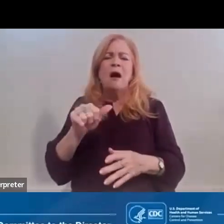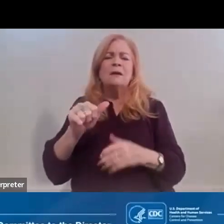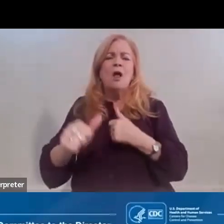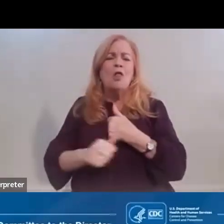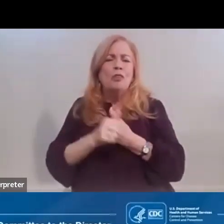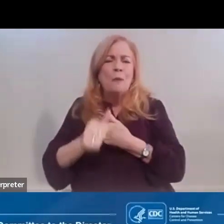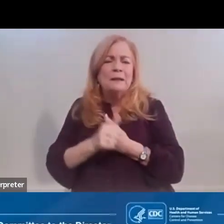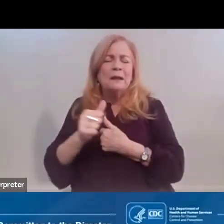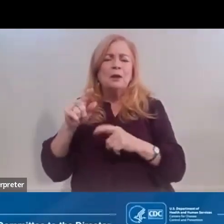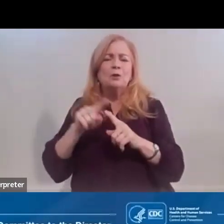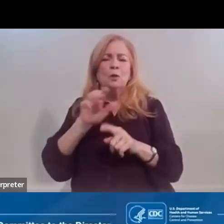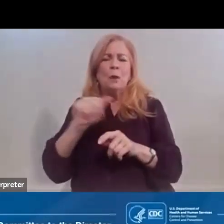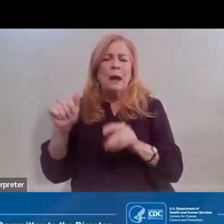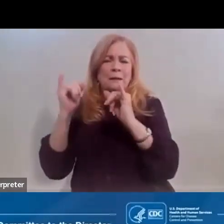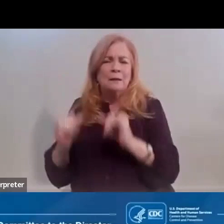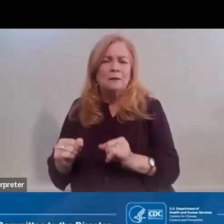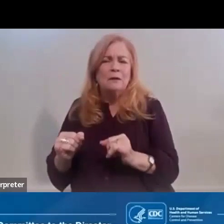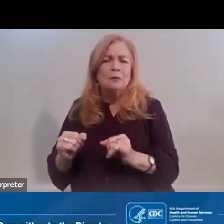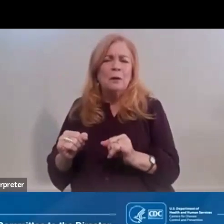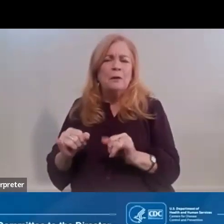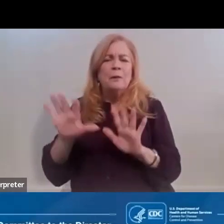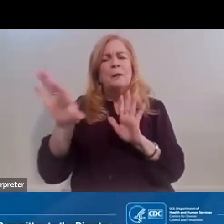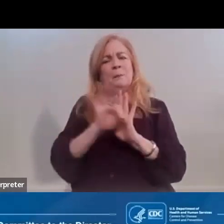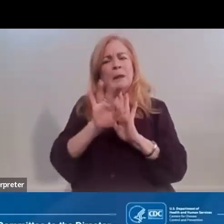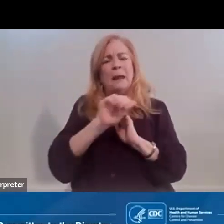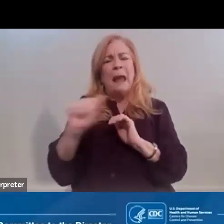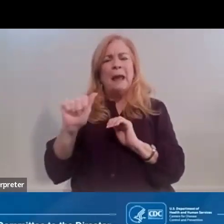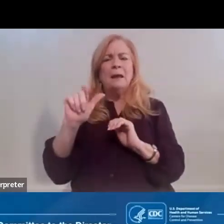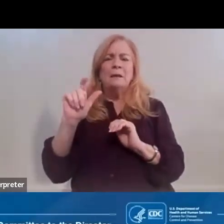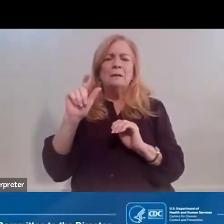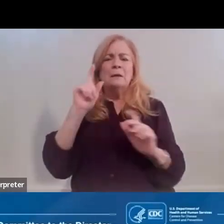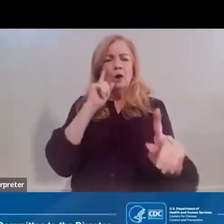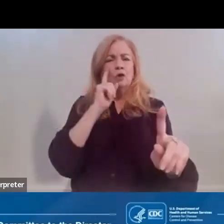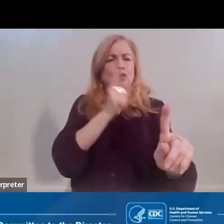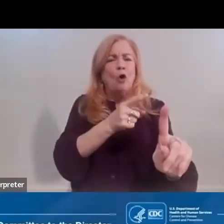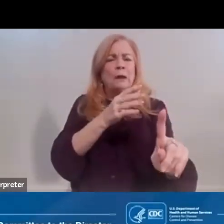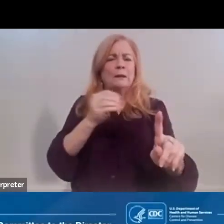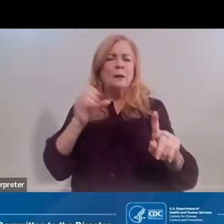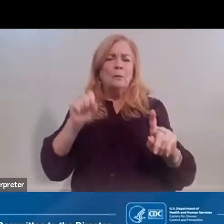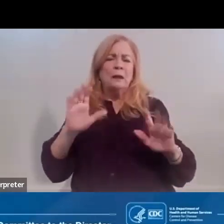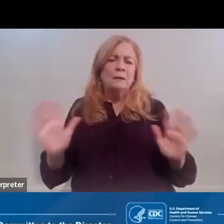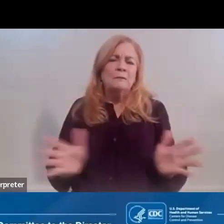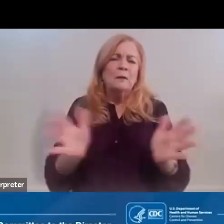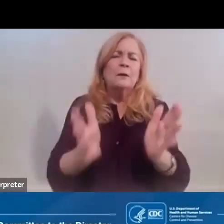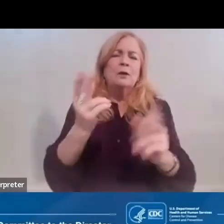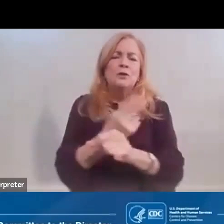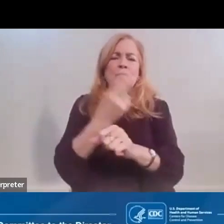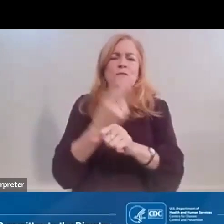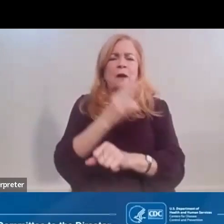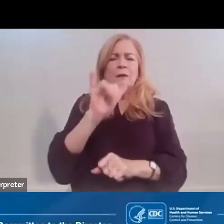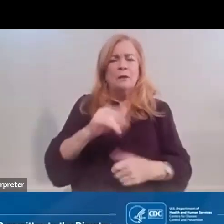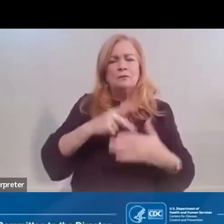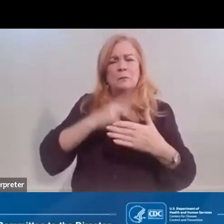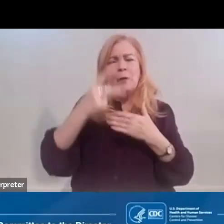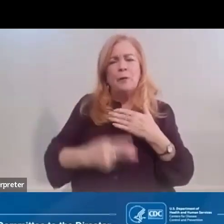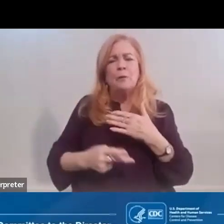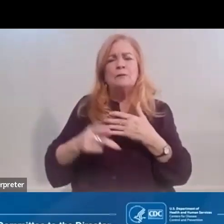So, you know, pick a target and if we could incentivize using those programs manufacturers